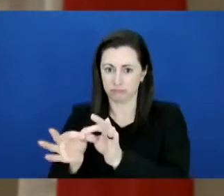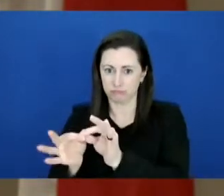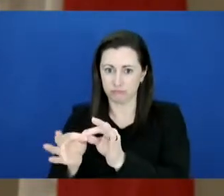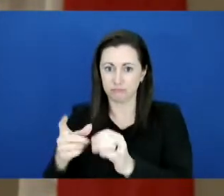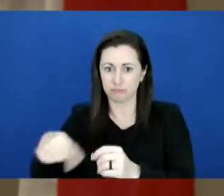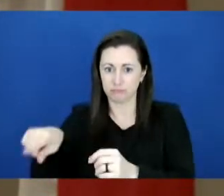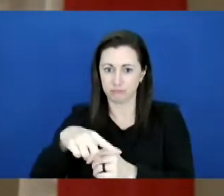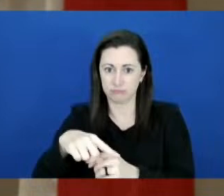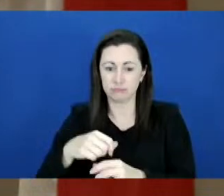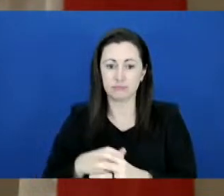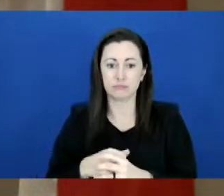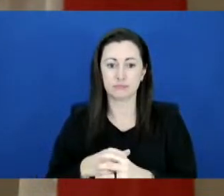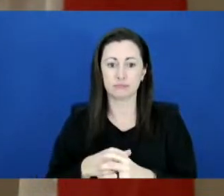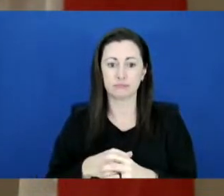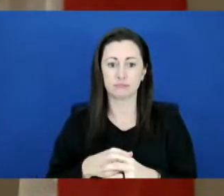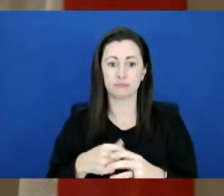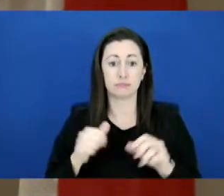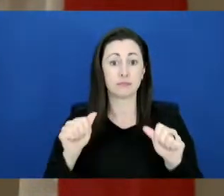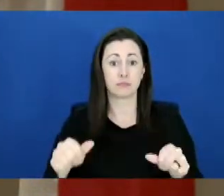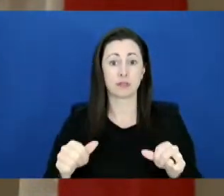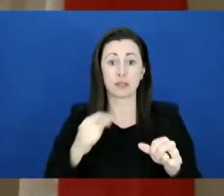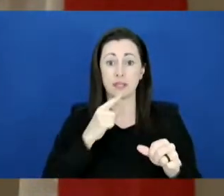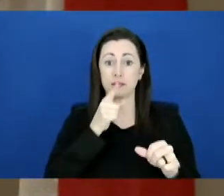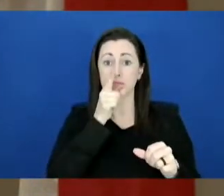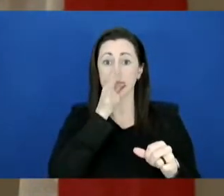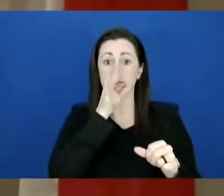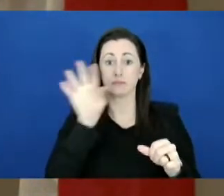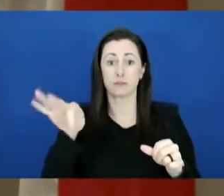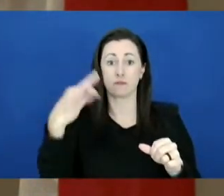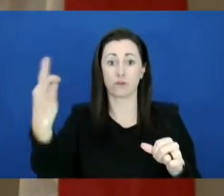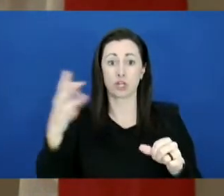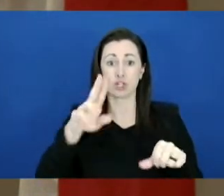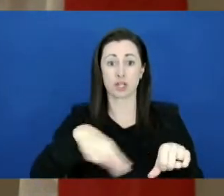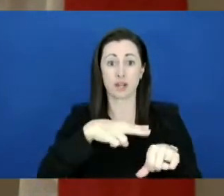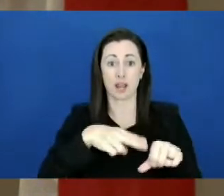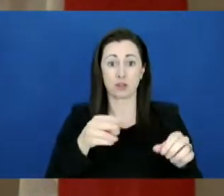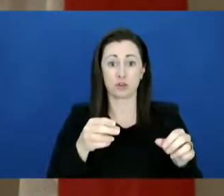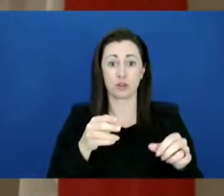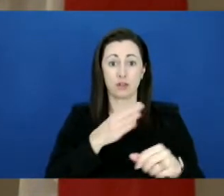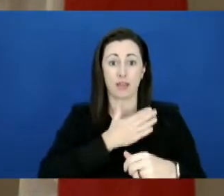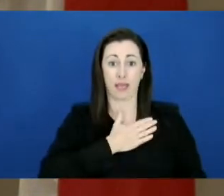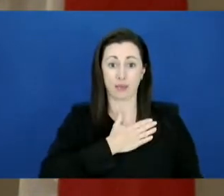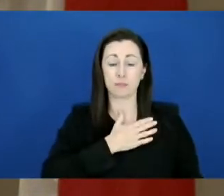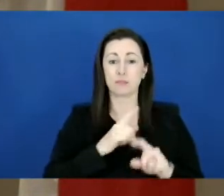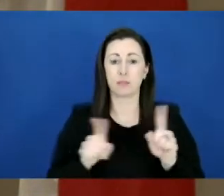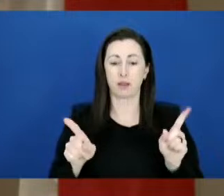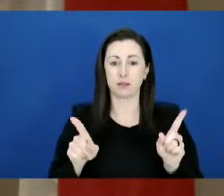NOT, PLEASE TRANSLATOR, PLEASE